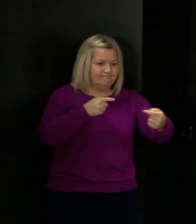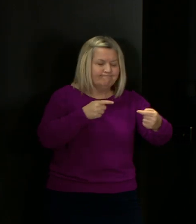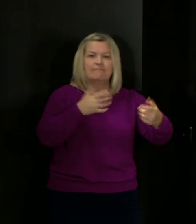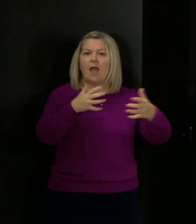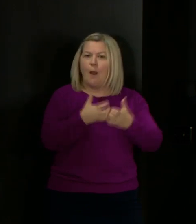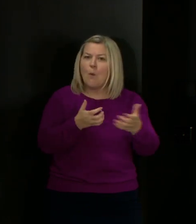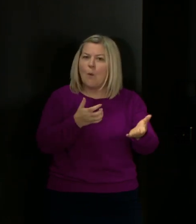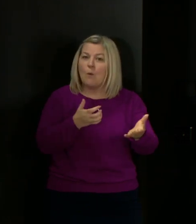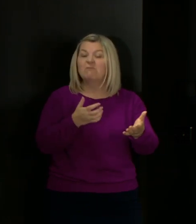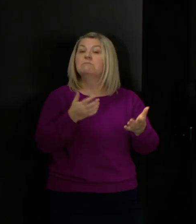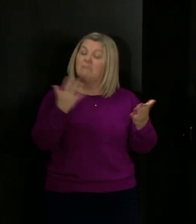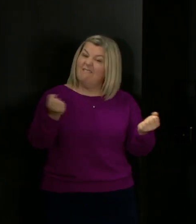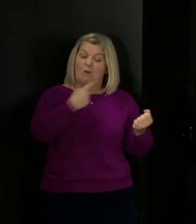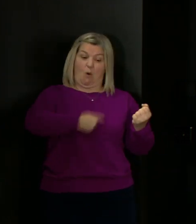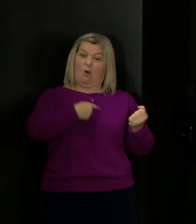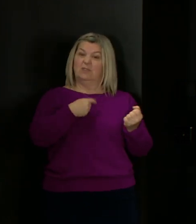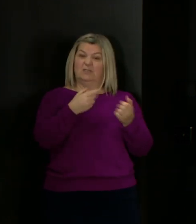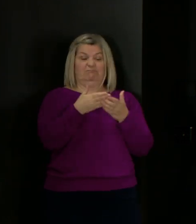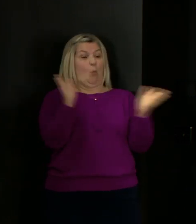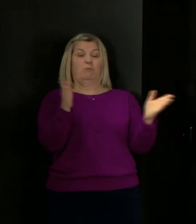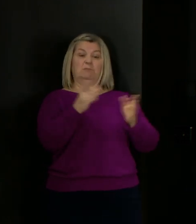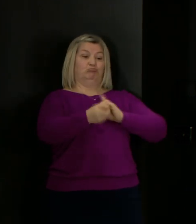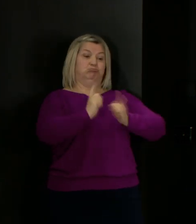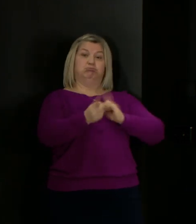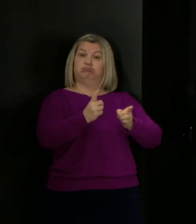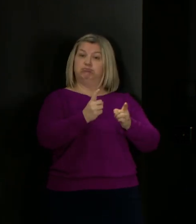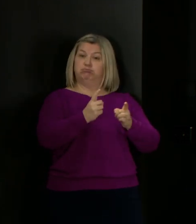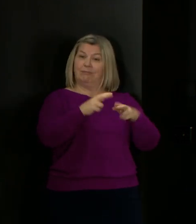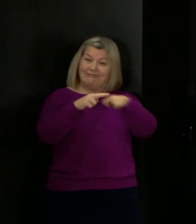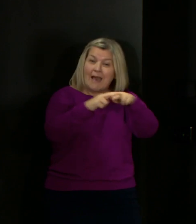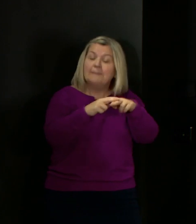conversation with individuals, the families, and carers, so that we can plan